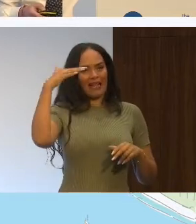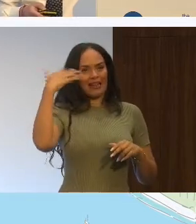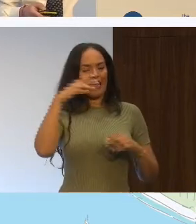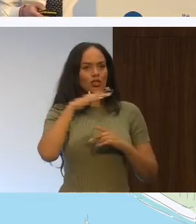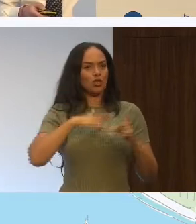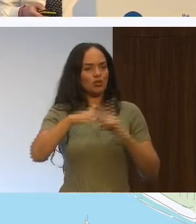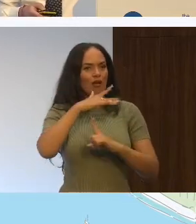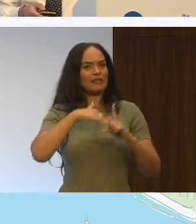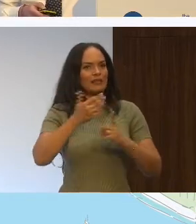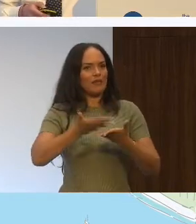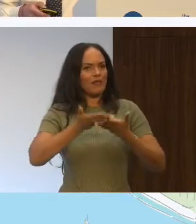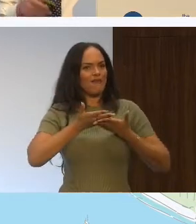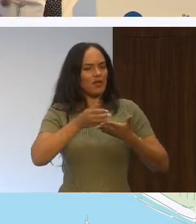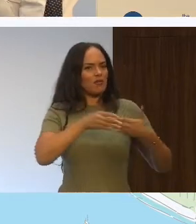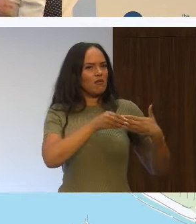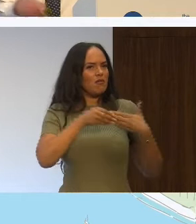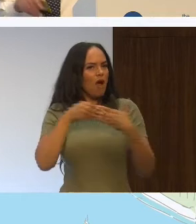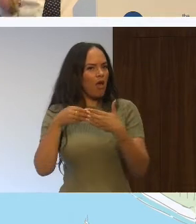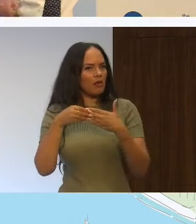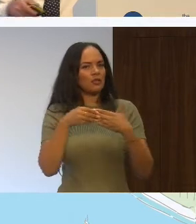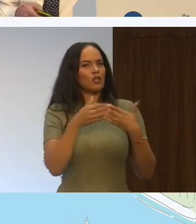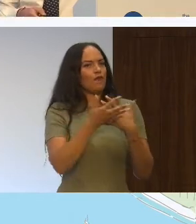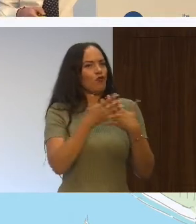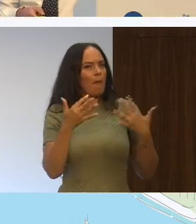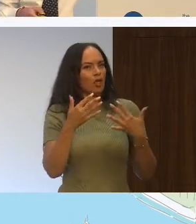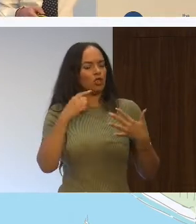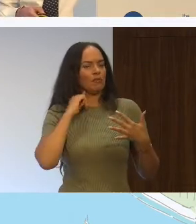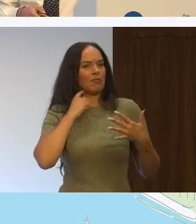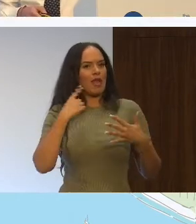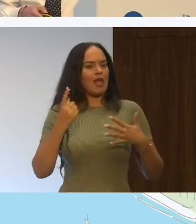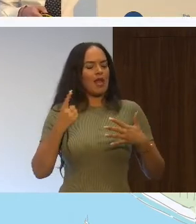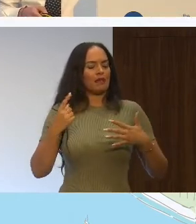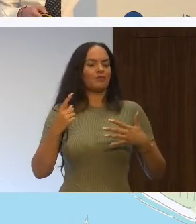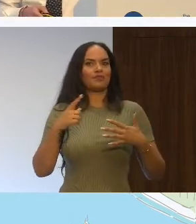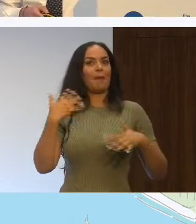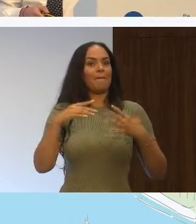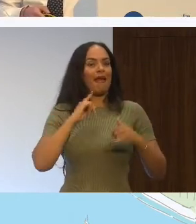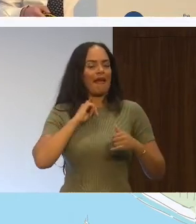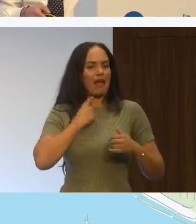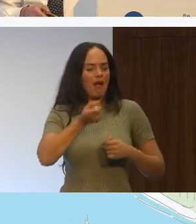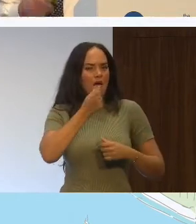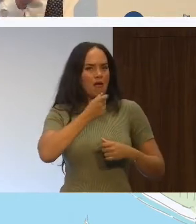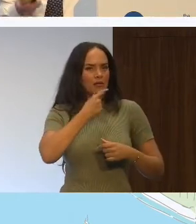and then things sort of can then spiral out of control. So in the case of triptans and opiates, if you're taking them on